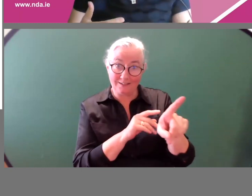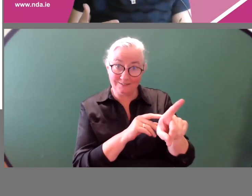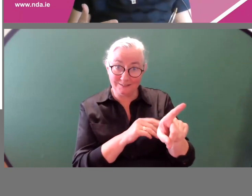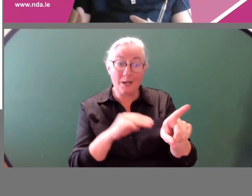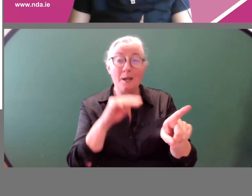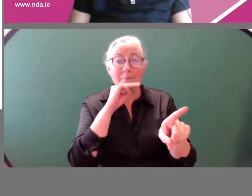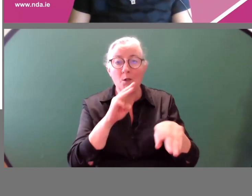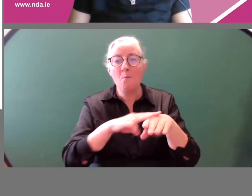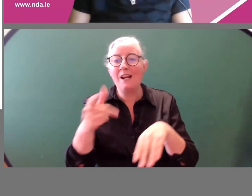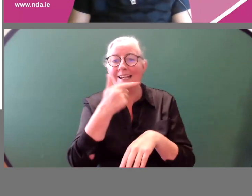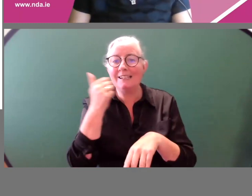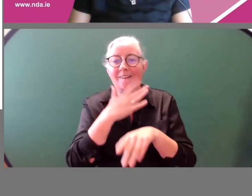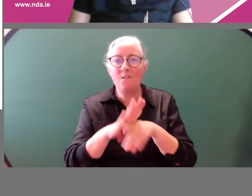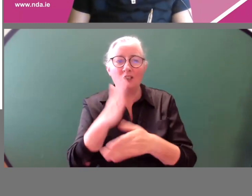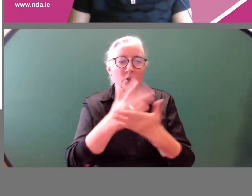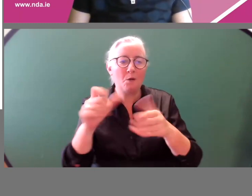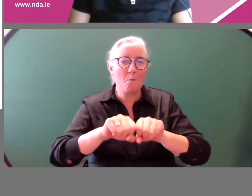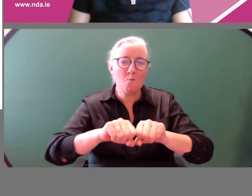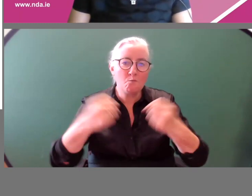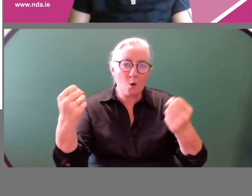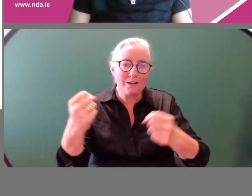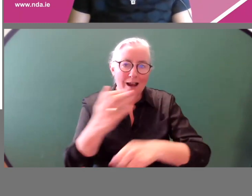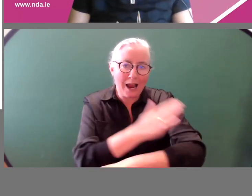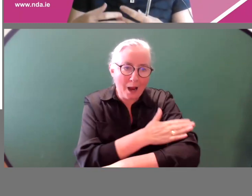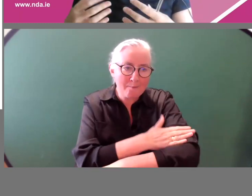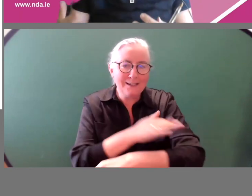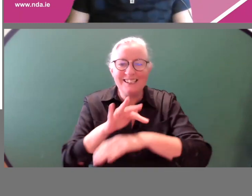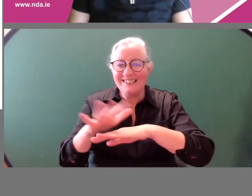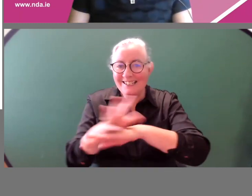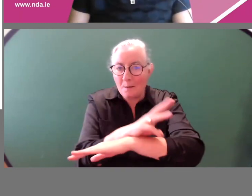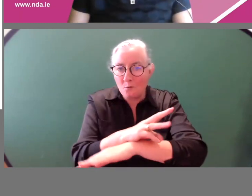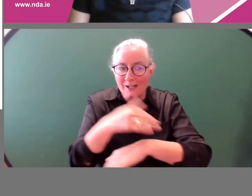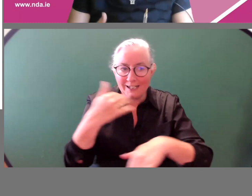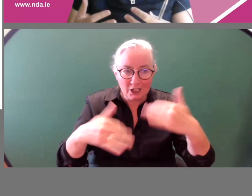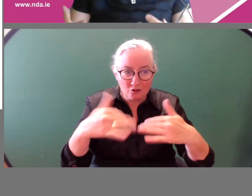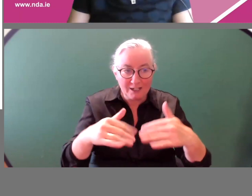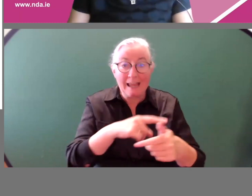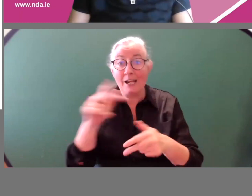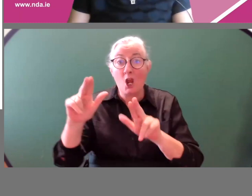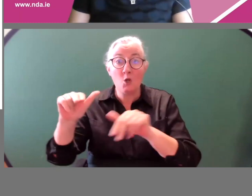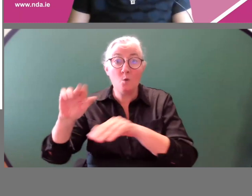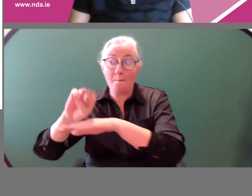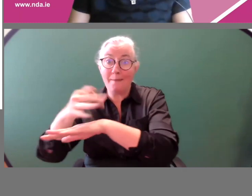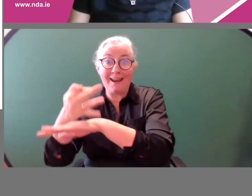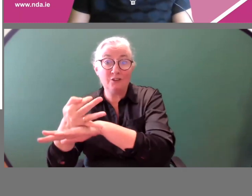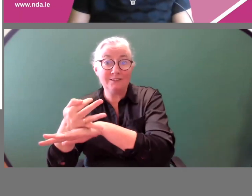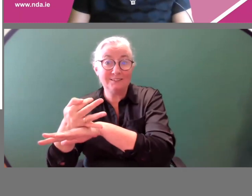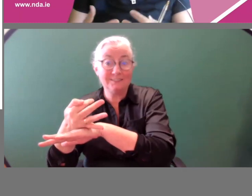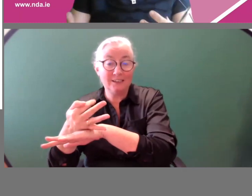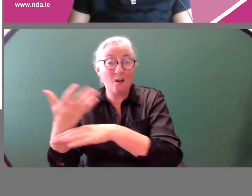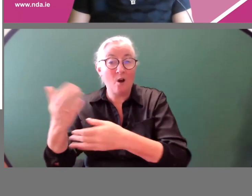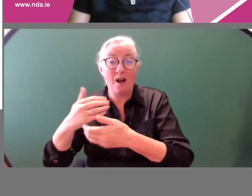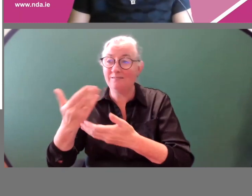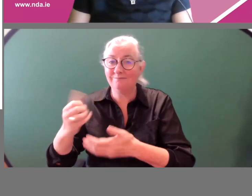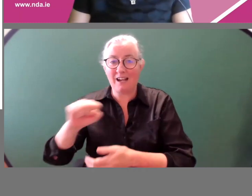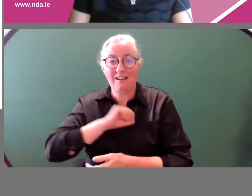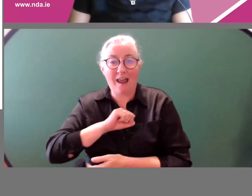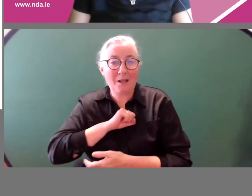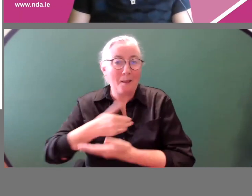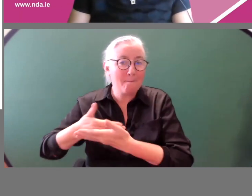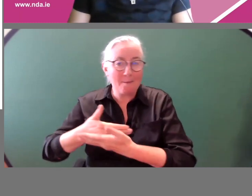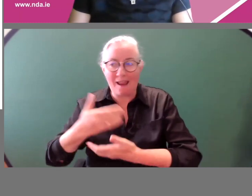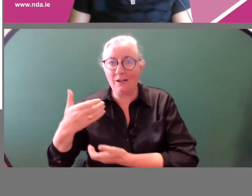somebody with a temporary injury and a new parent who might have to carry the baby around for large